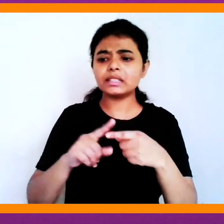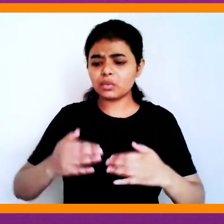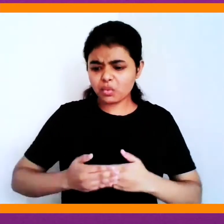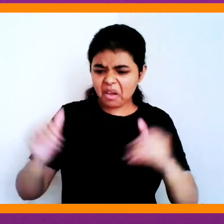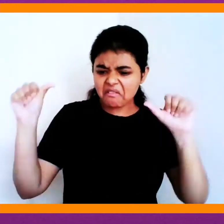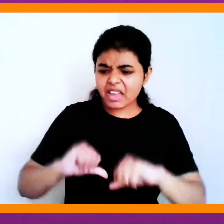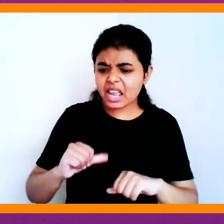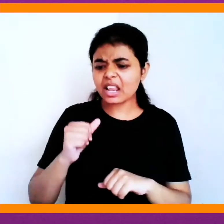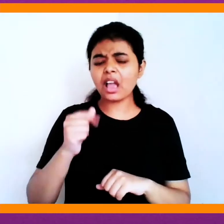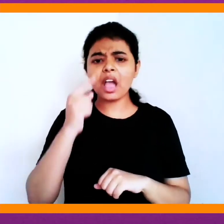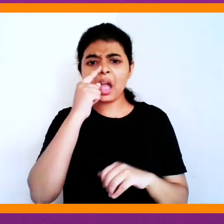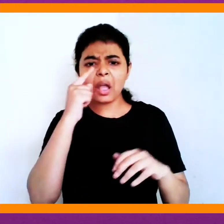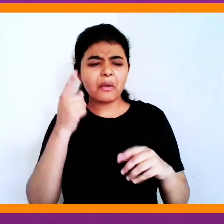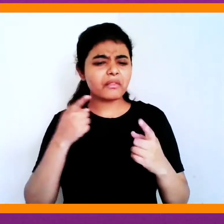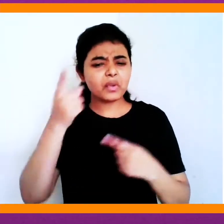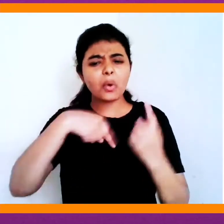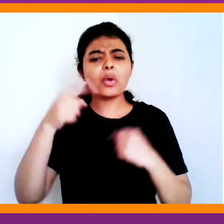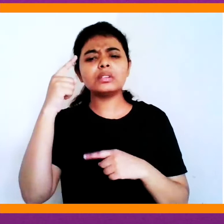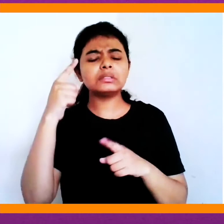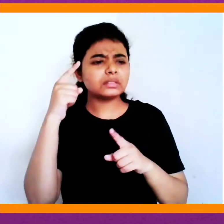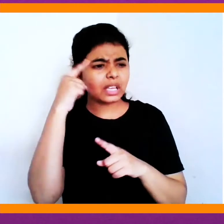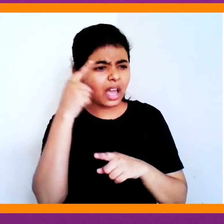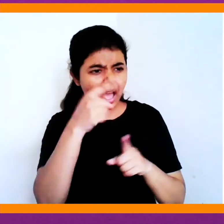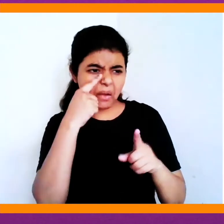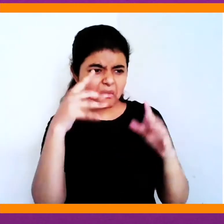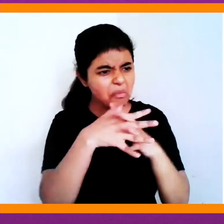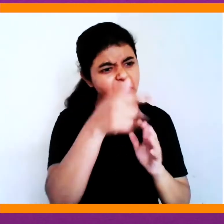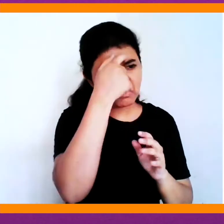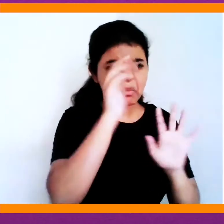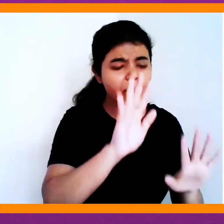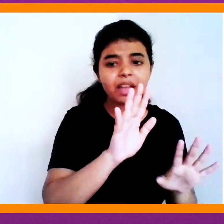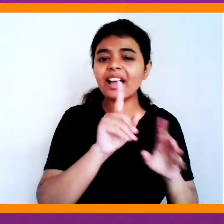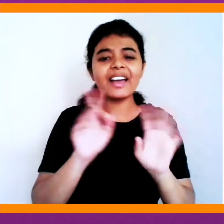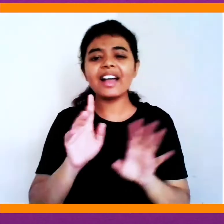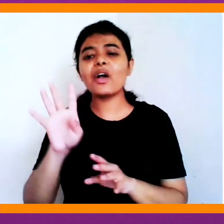examine and investigate the woman but actually it's been found 40 percent of the time there